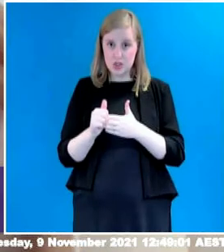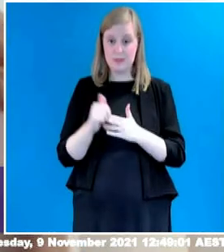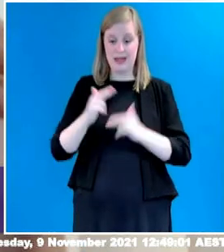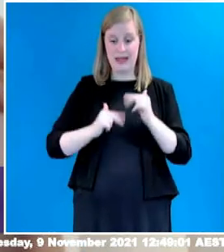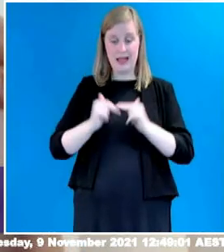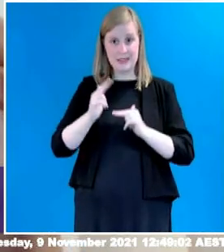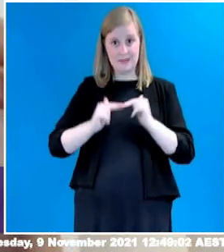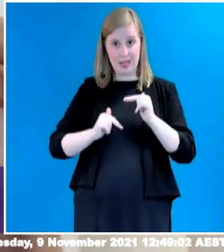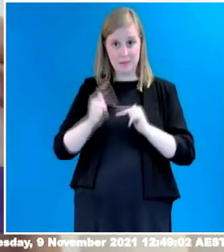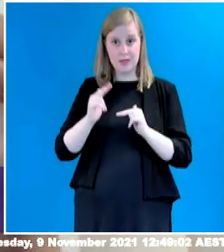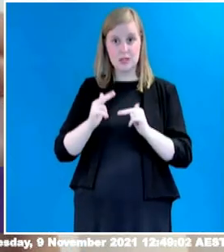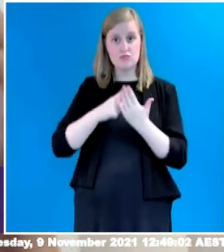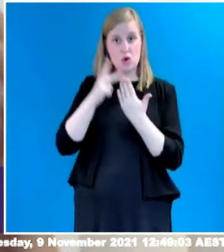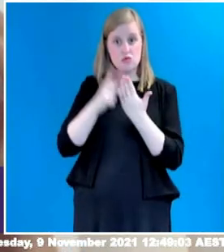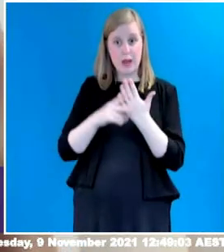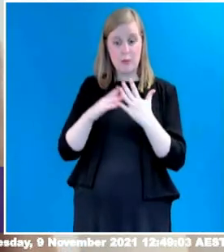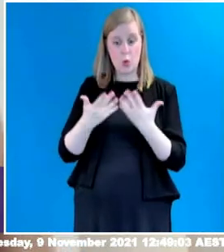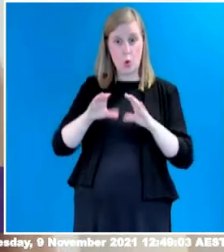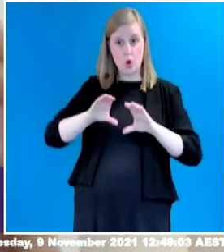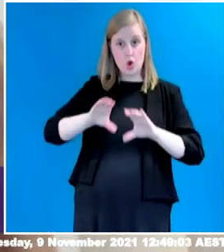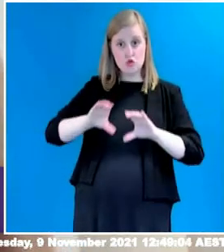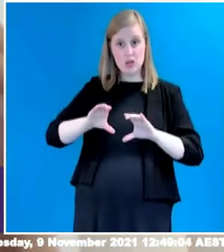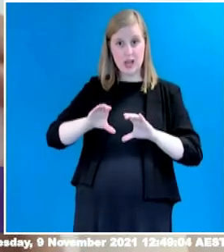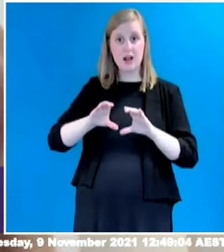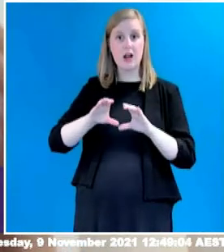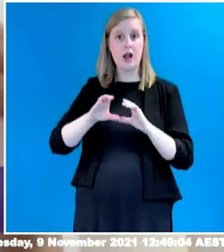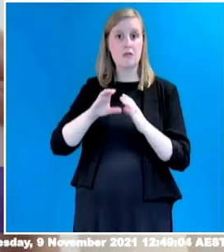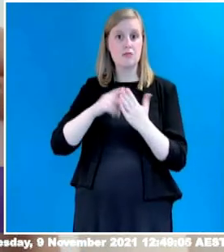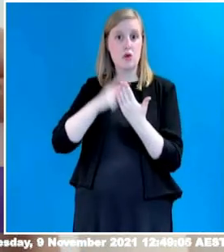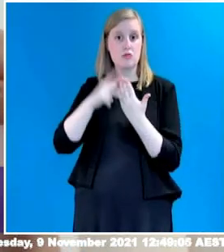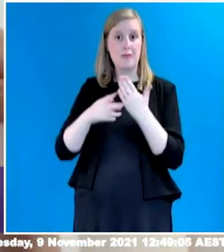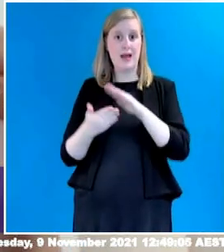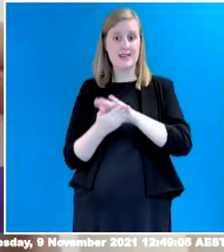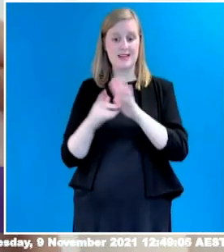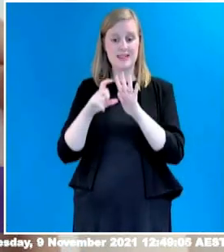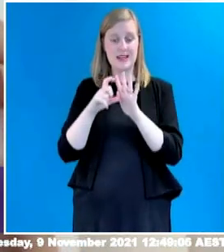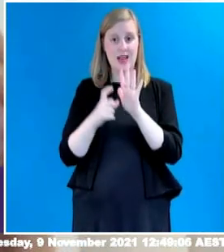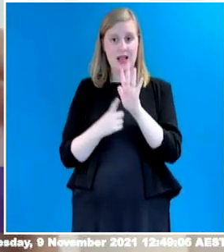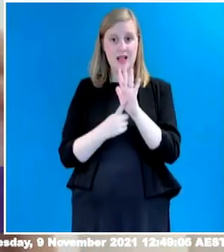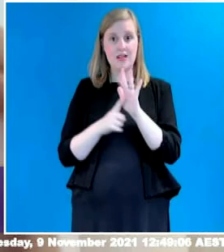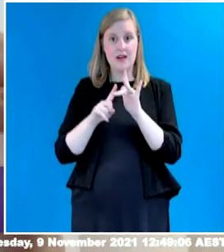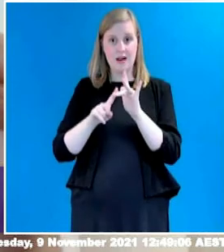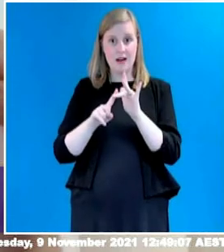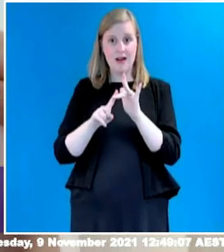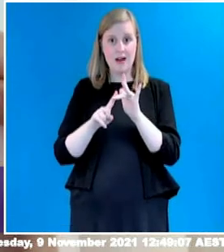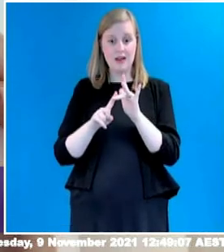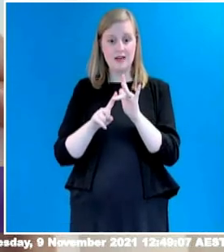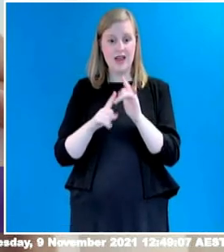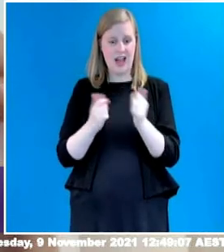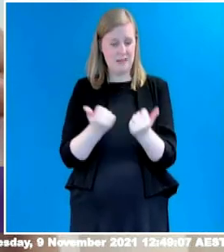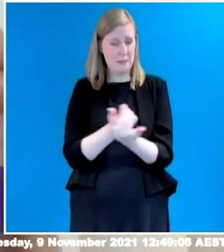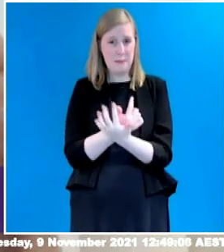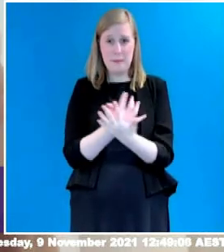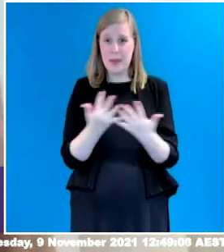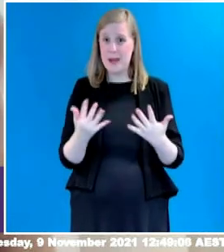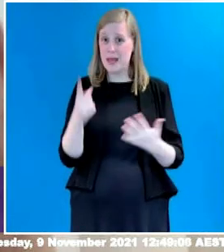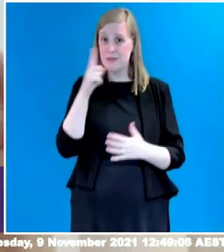programs, there are many, many people, as part of that alumnus, who will one